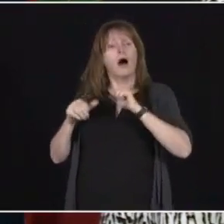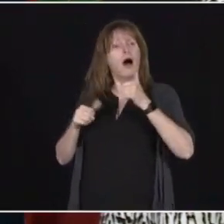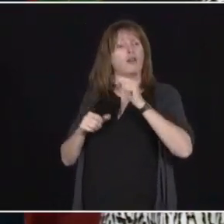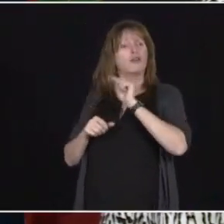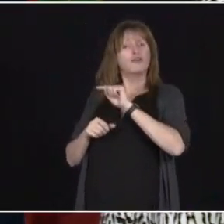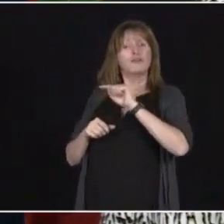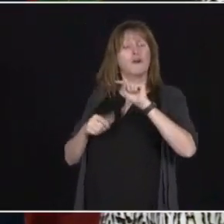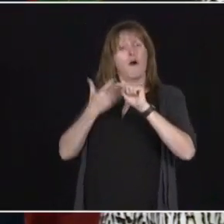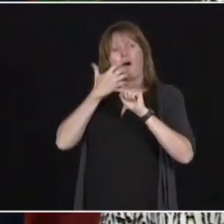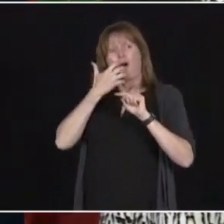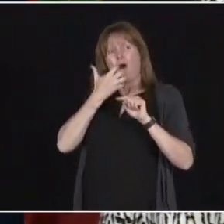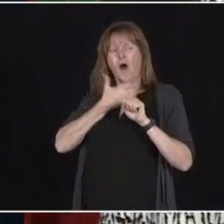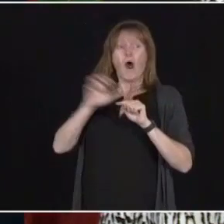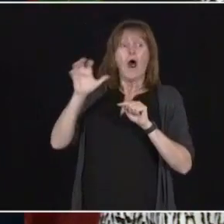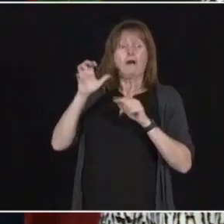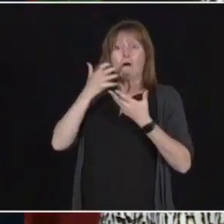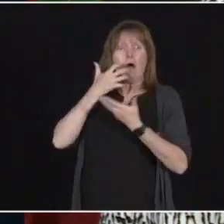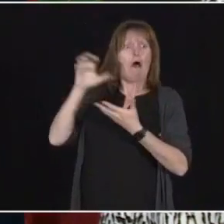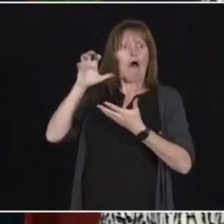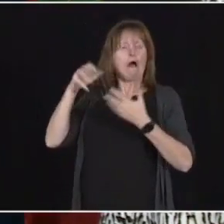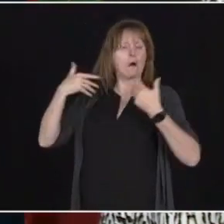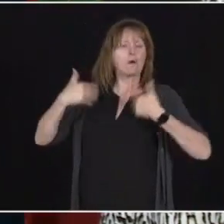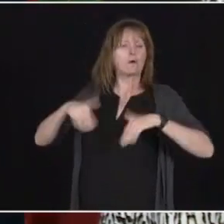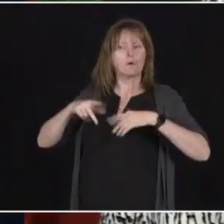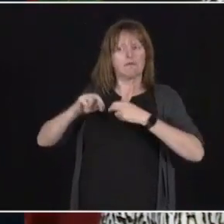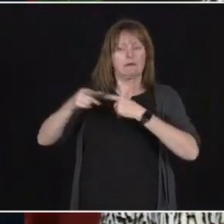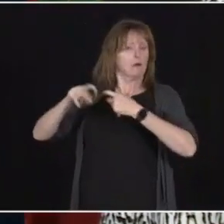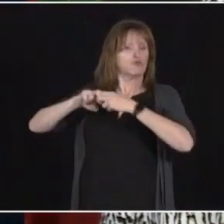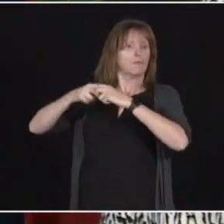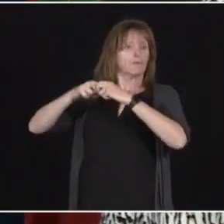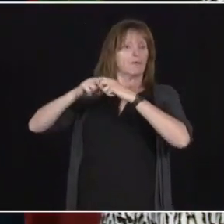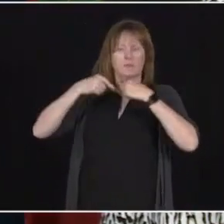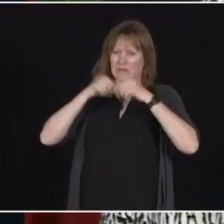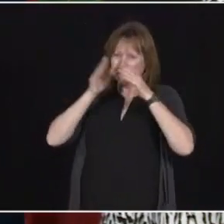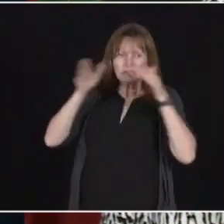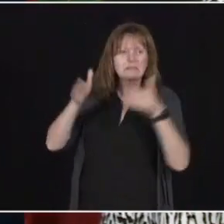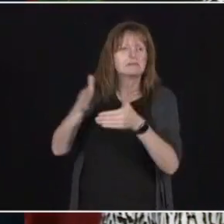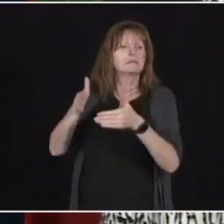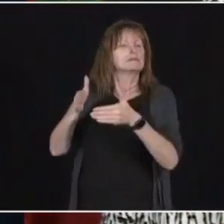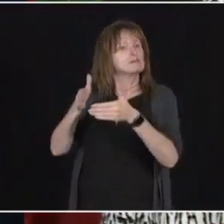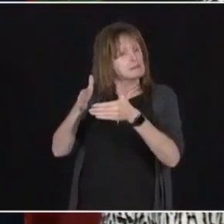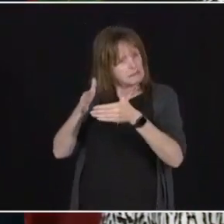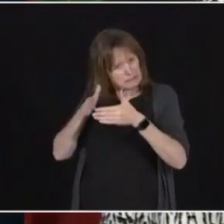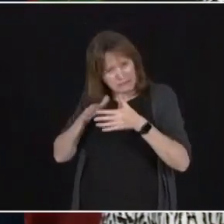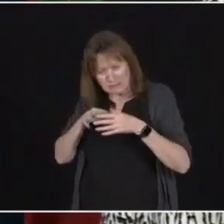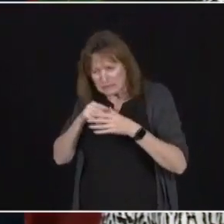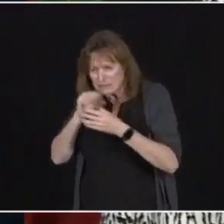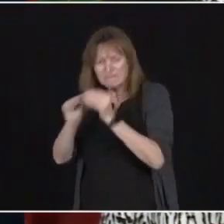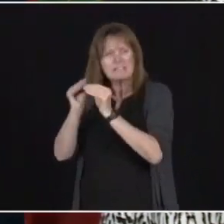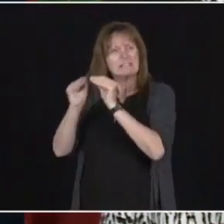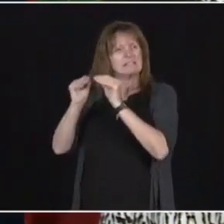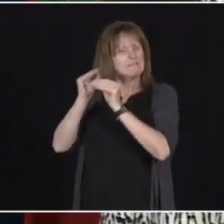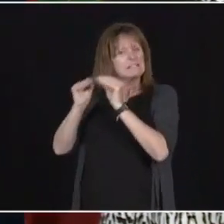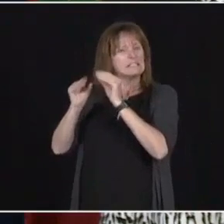But, the hotspots, we are all over right now. We are throwing everything we can at these homes and we are going to fix the problem